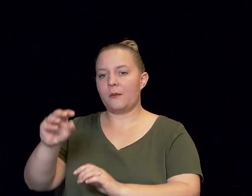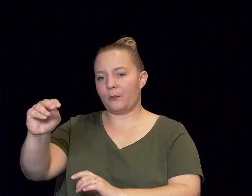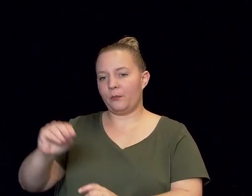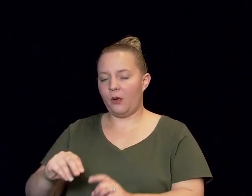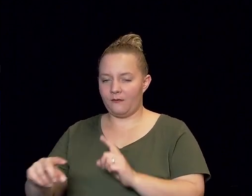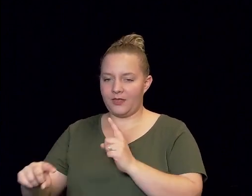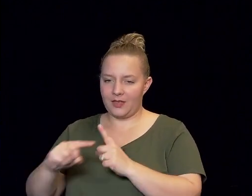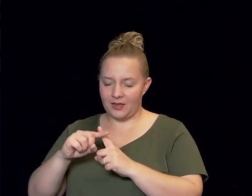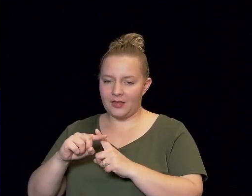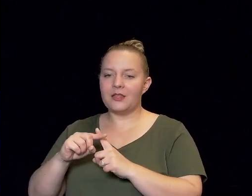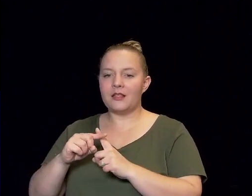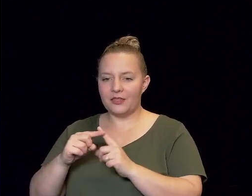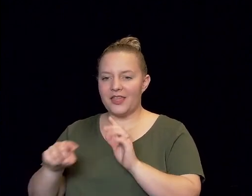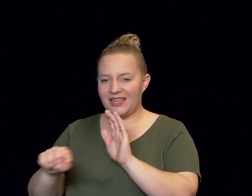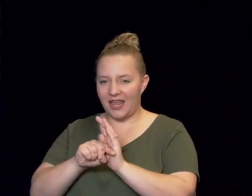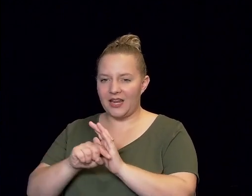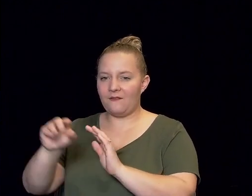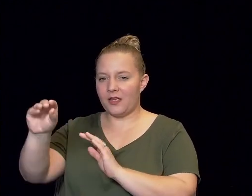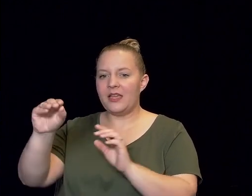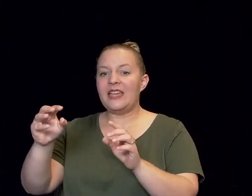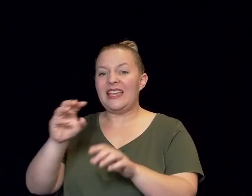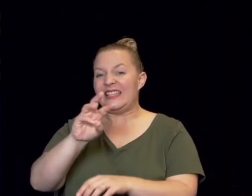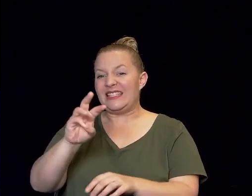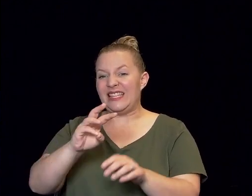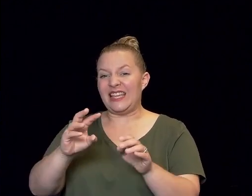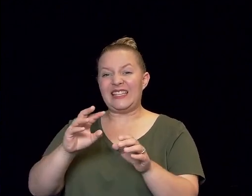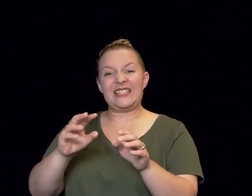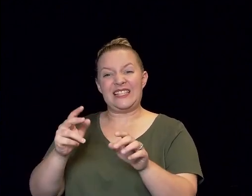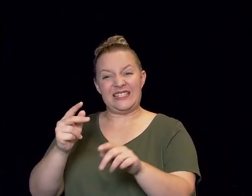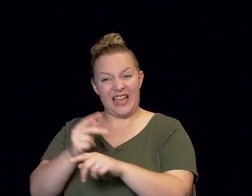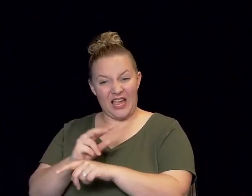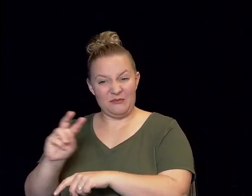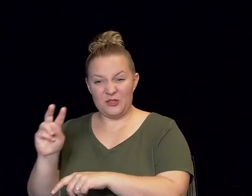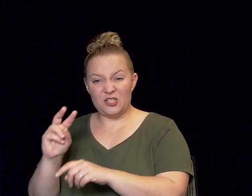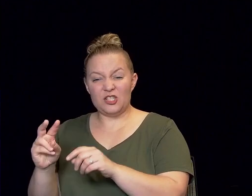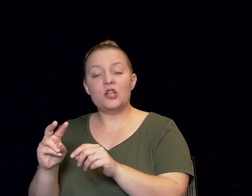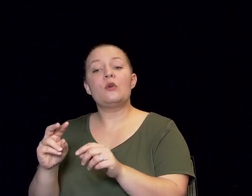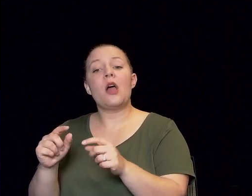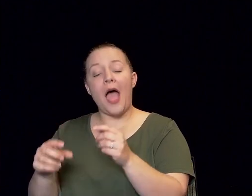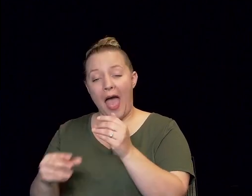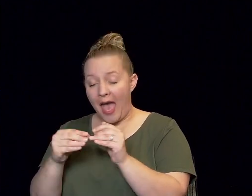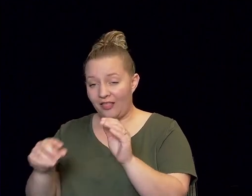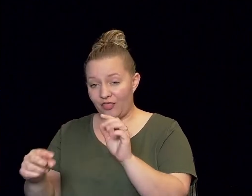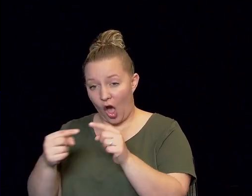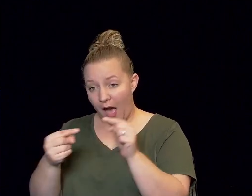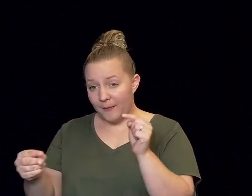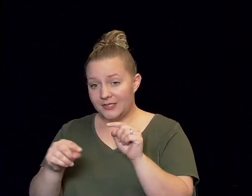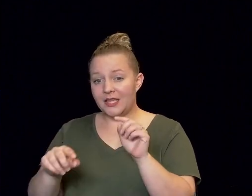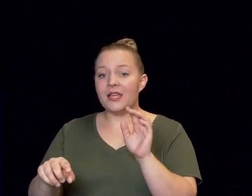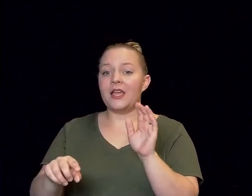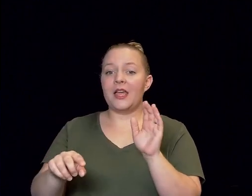I take 6 times 2. So therefore, I get 12. Then, I have to add the opposite. -66 plus -12